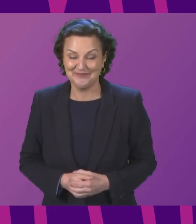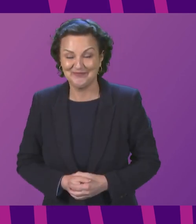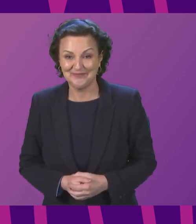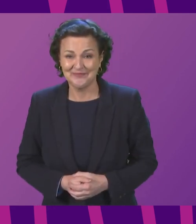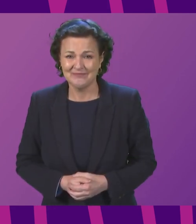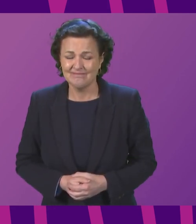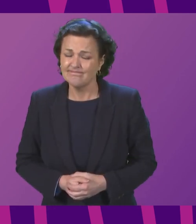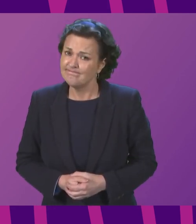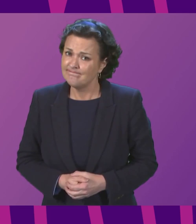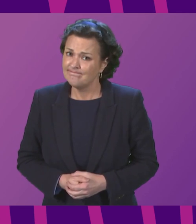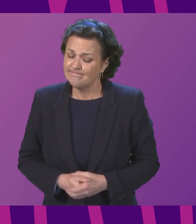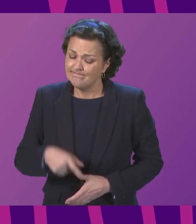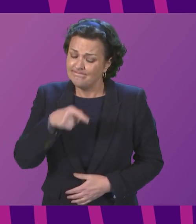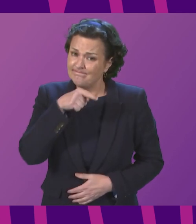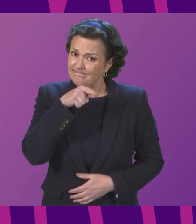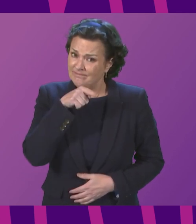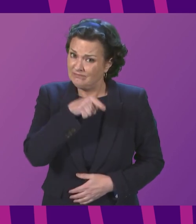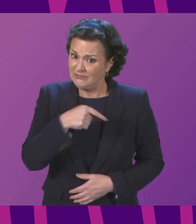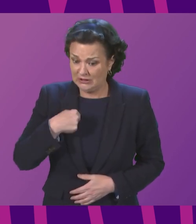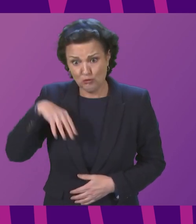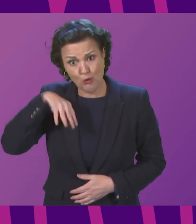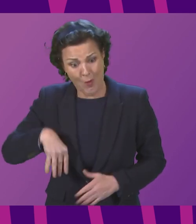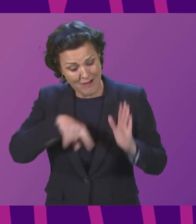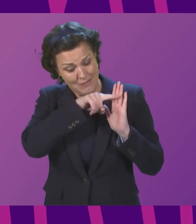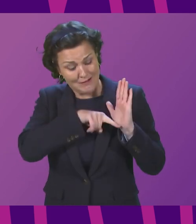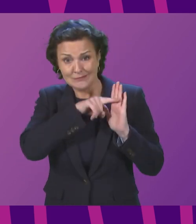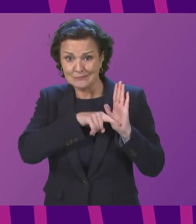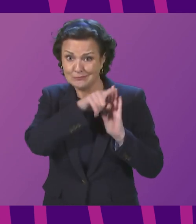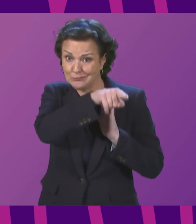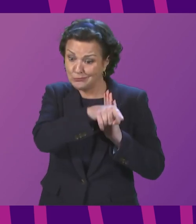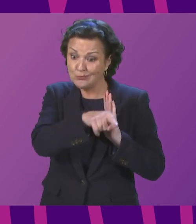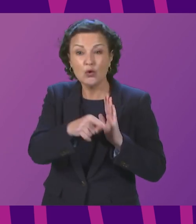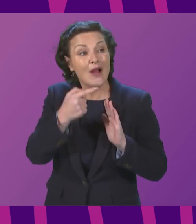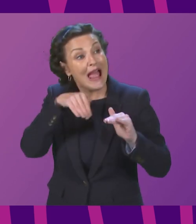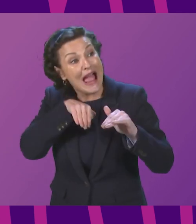The requirement to limit attendance at indoor spectator sports to 200 people is significantly